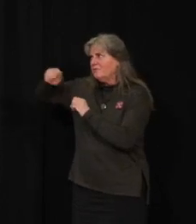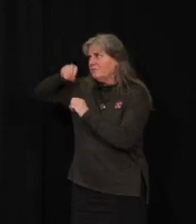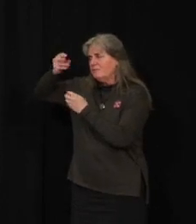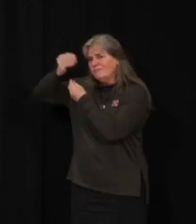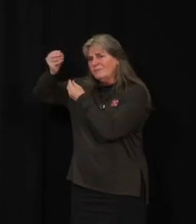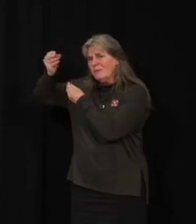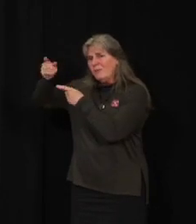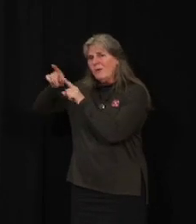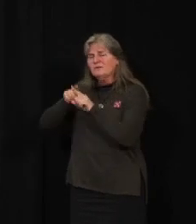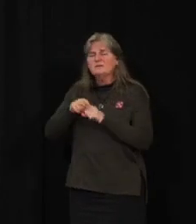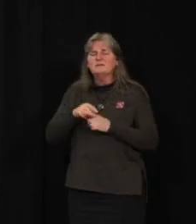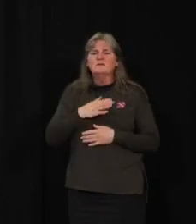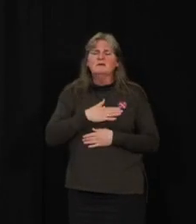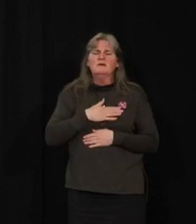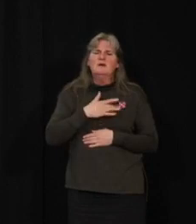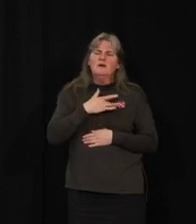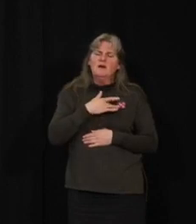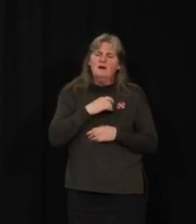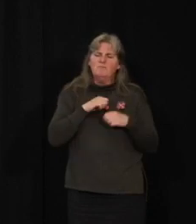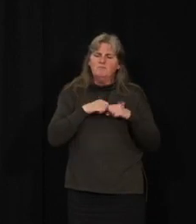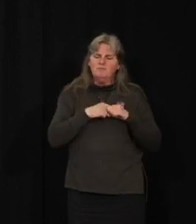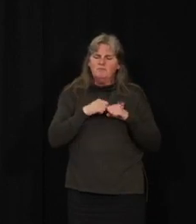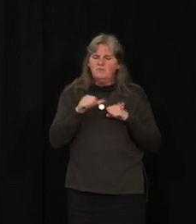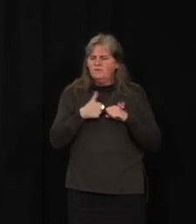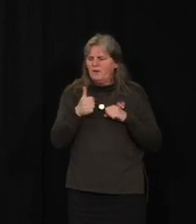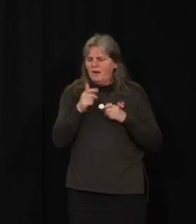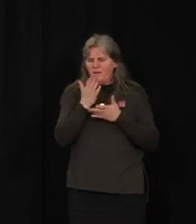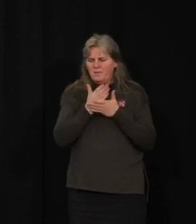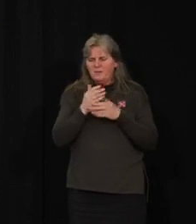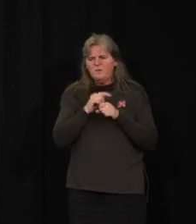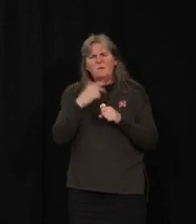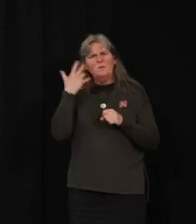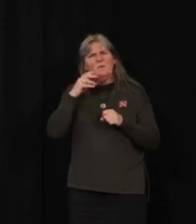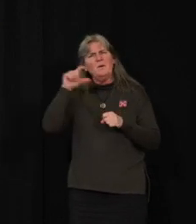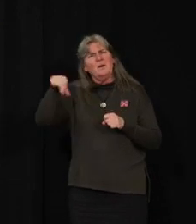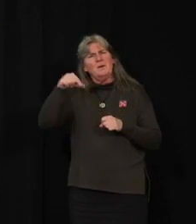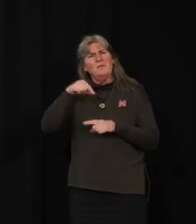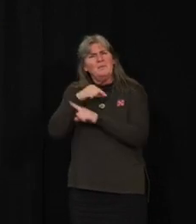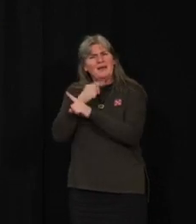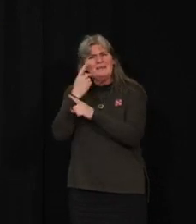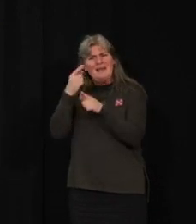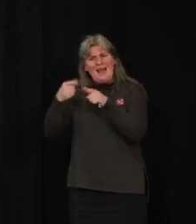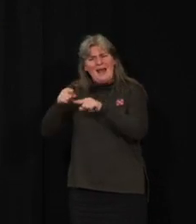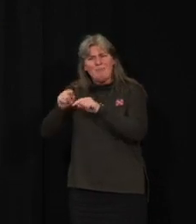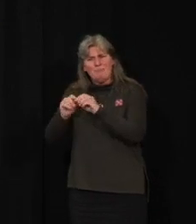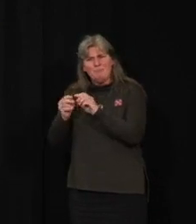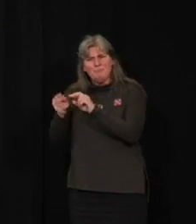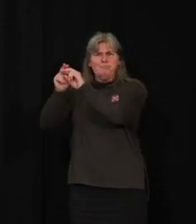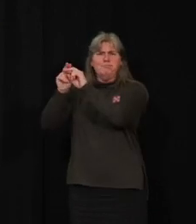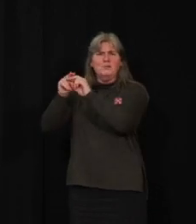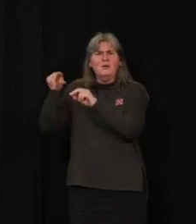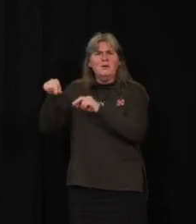in other jurisdictions, especially Québec, when we see what is happening with the elderly populations.